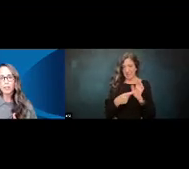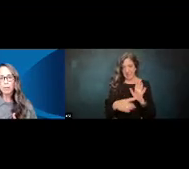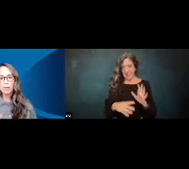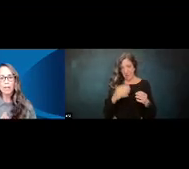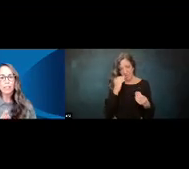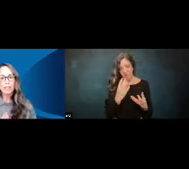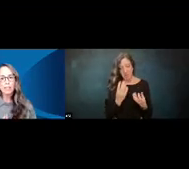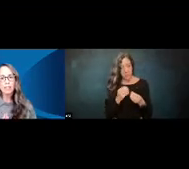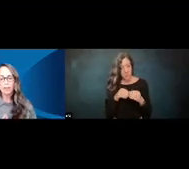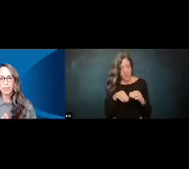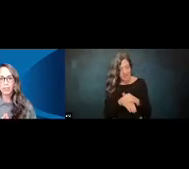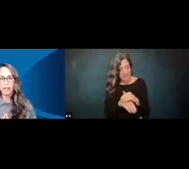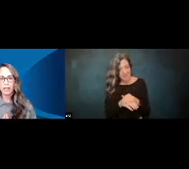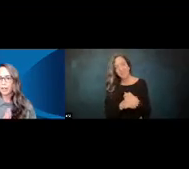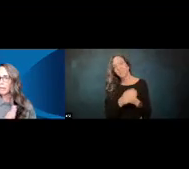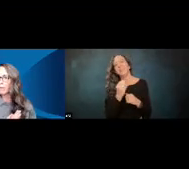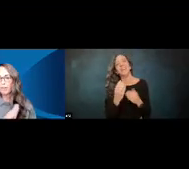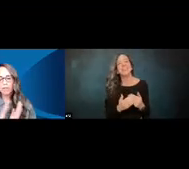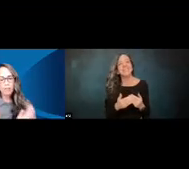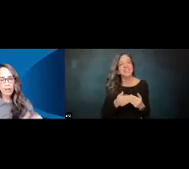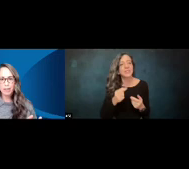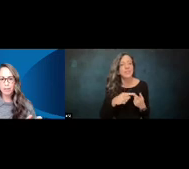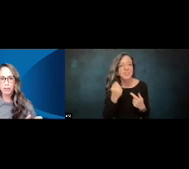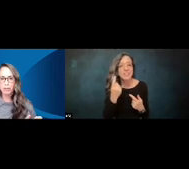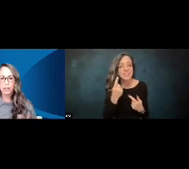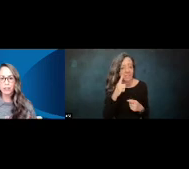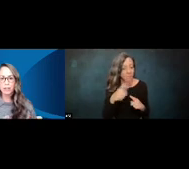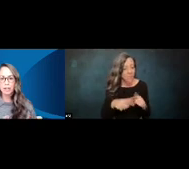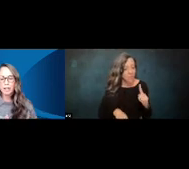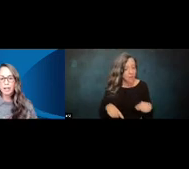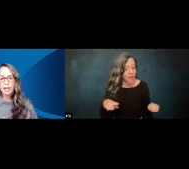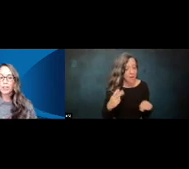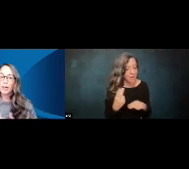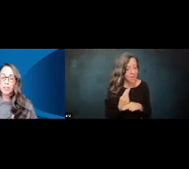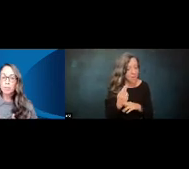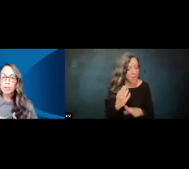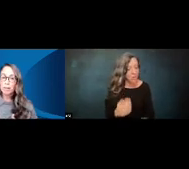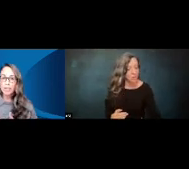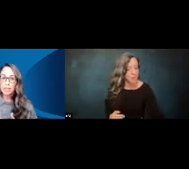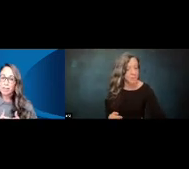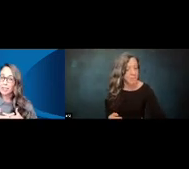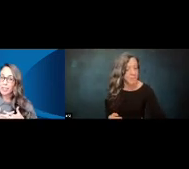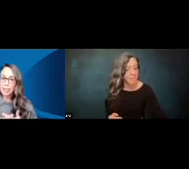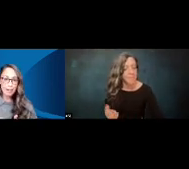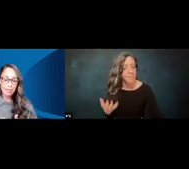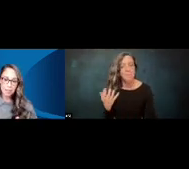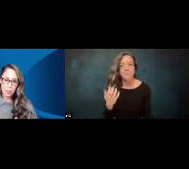accessible and easy to understand for a variety of users. It should also be noted that this is not a